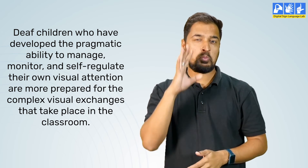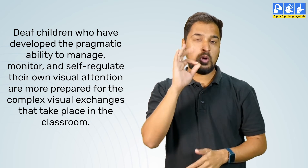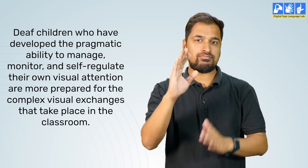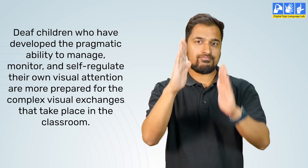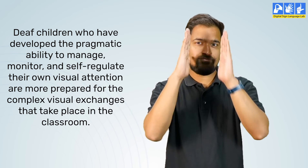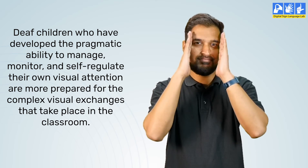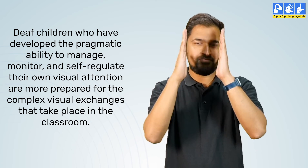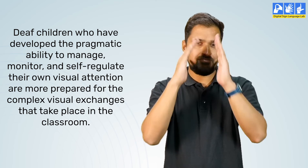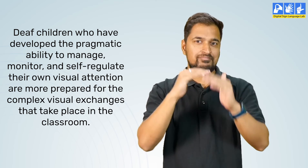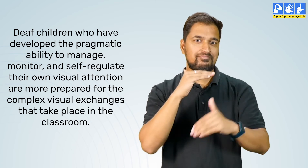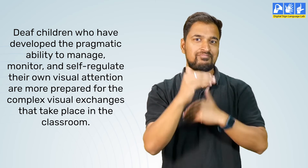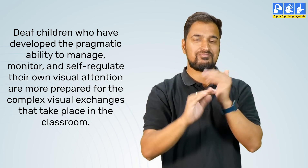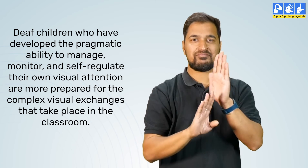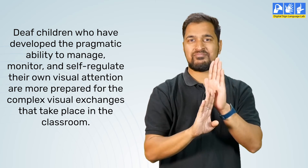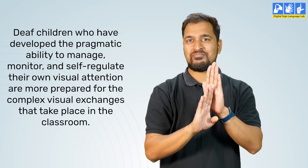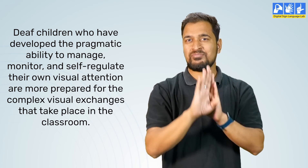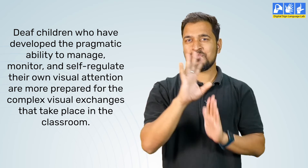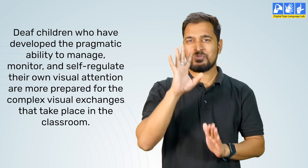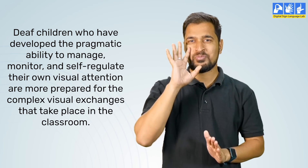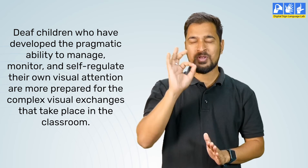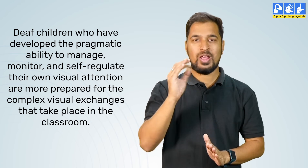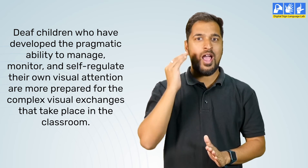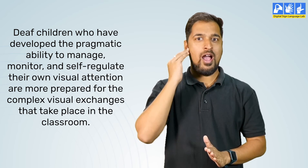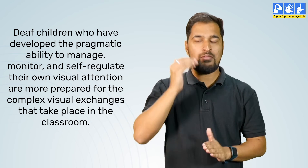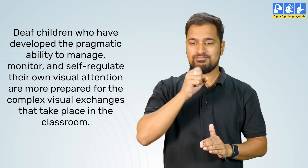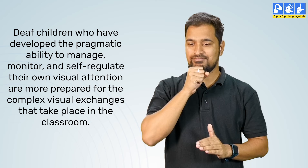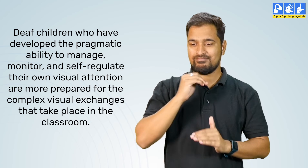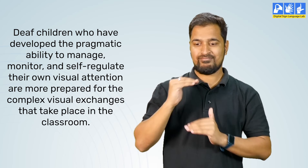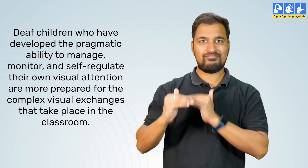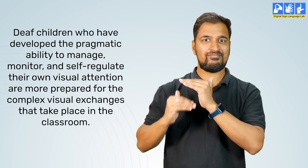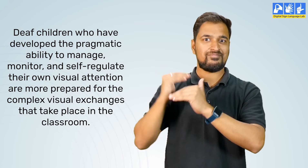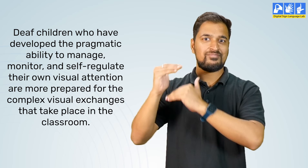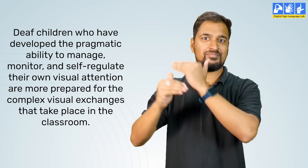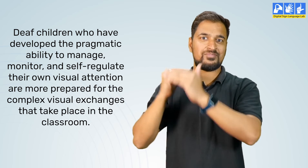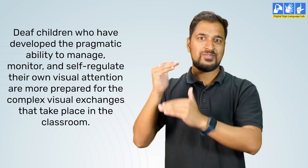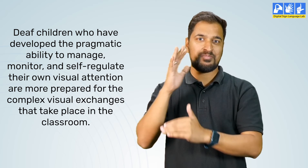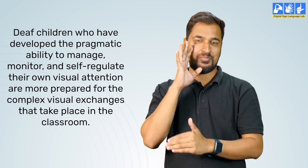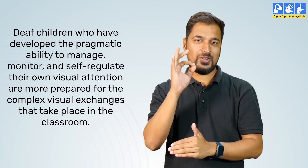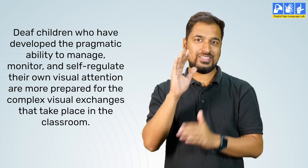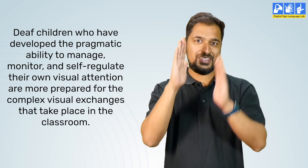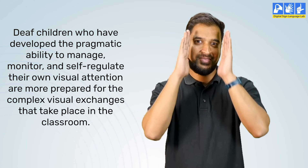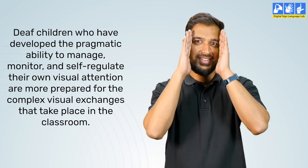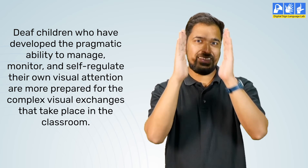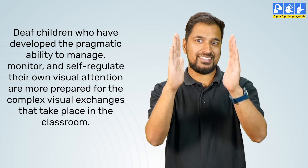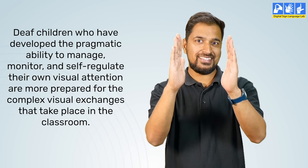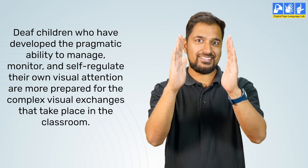That is why Joint attention is very important for development.